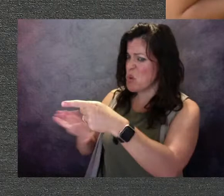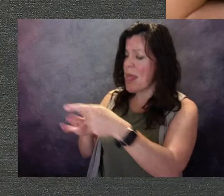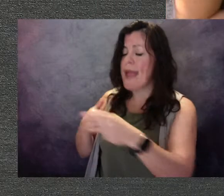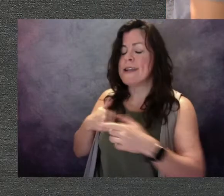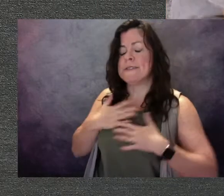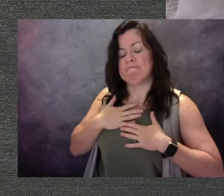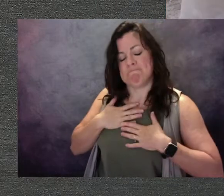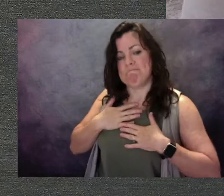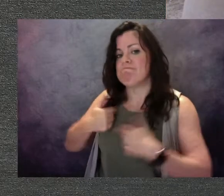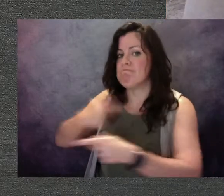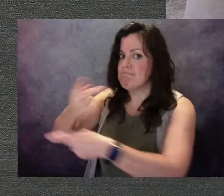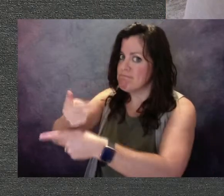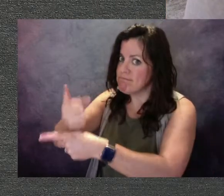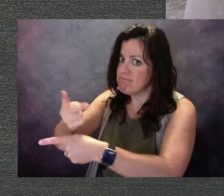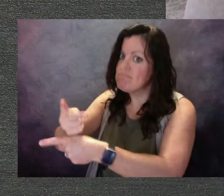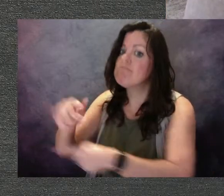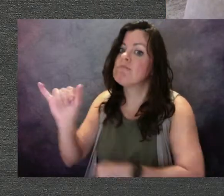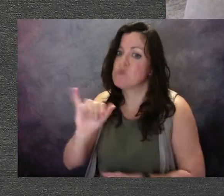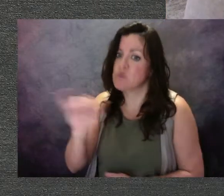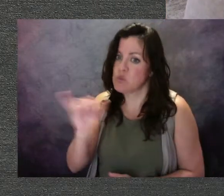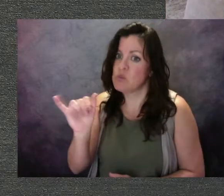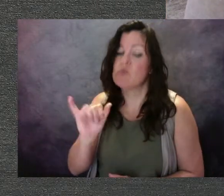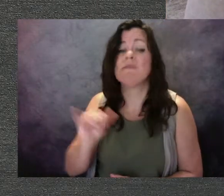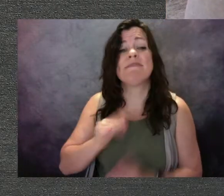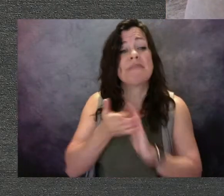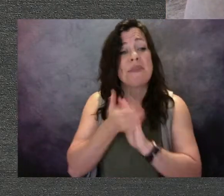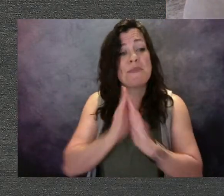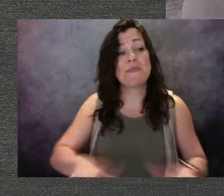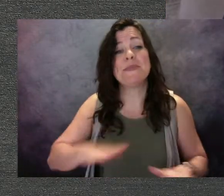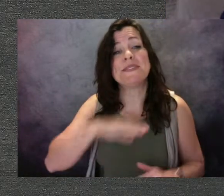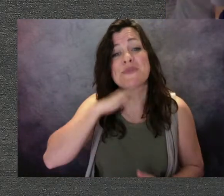because peaceful piggy's try to be loving and kind to all beings.